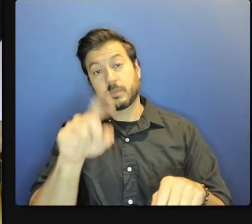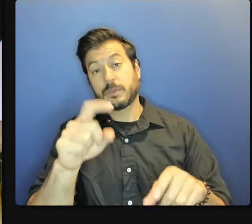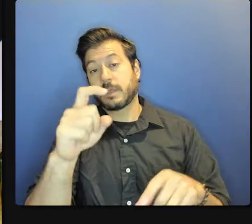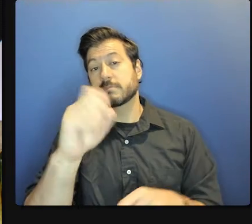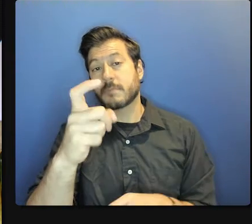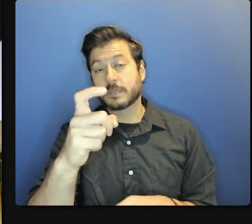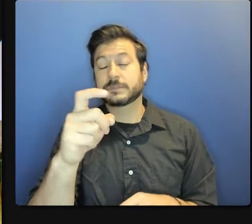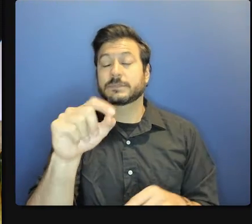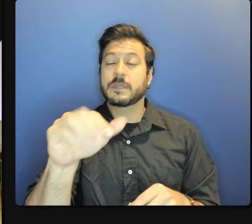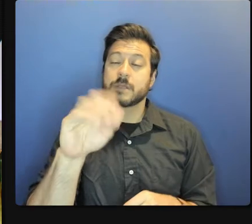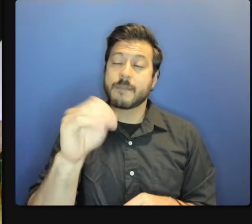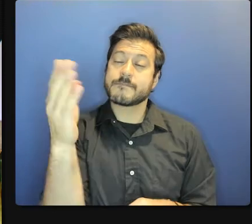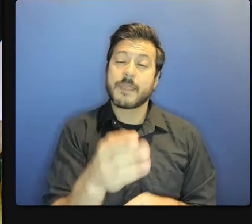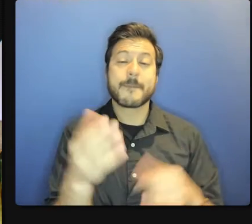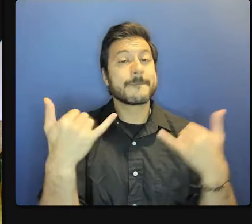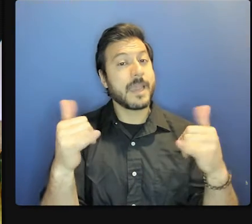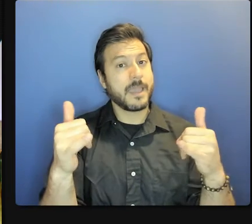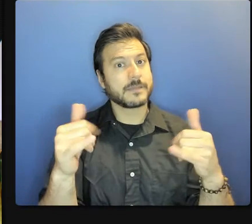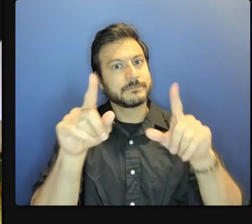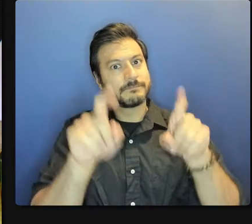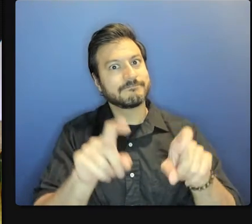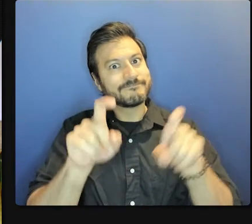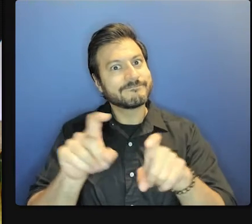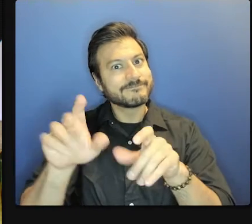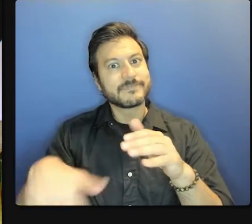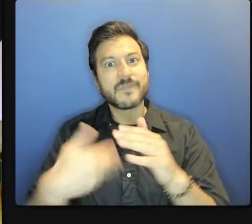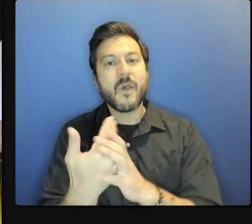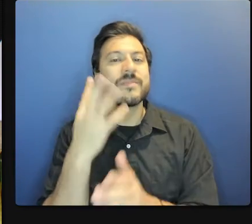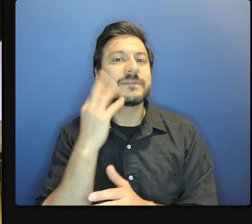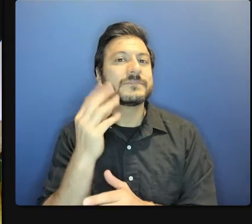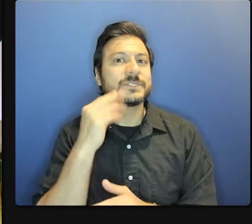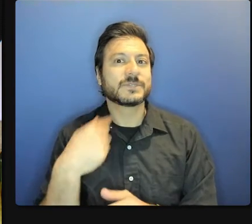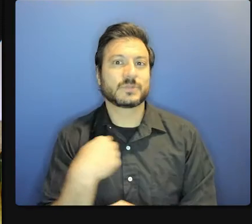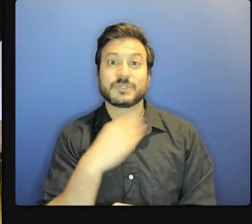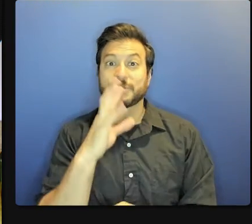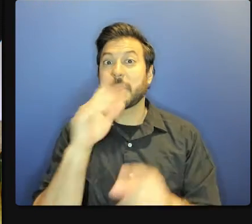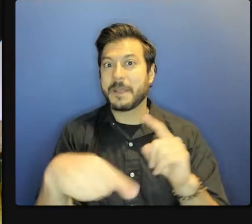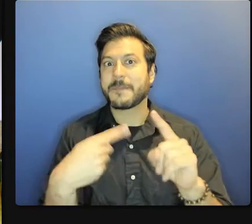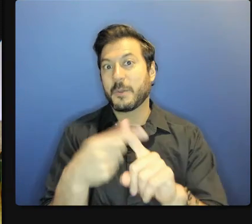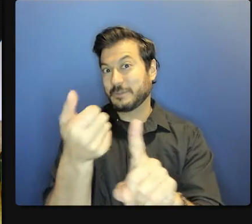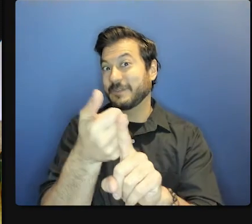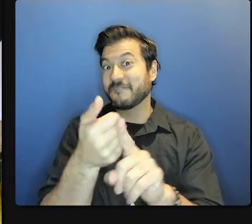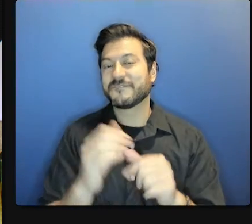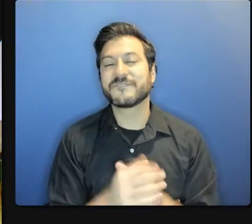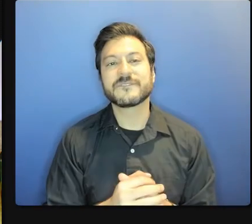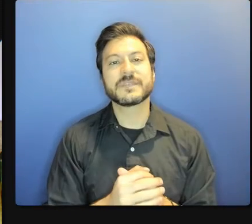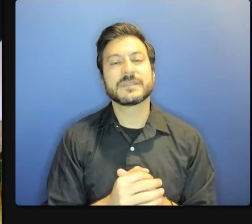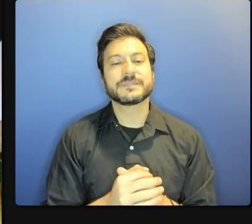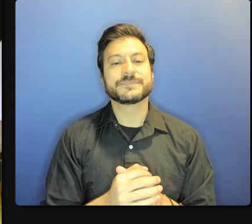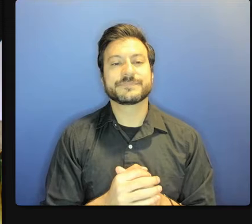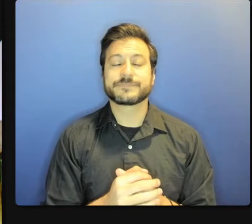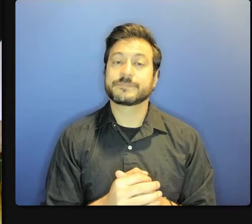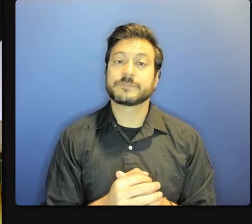You can right now go to xbox.com/play and try out all of the experiences we're about to talk about yourself.